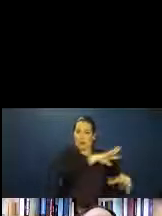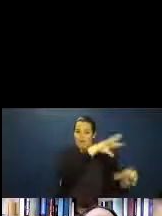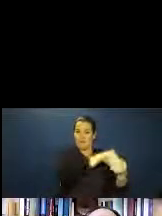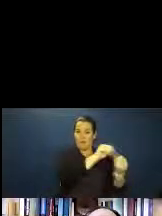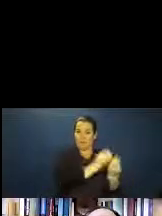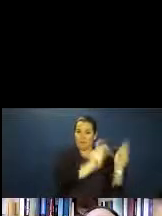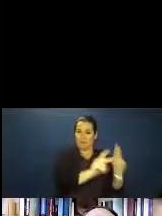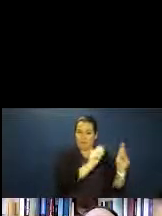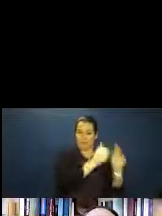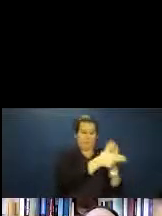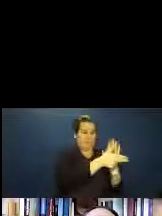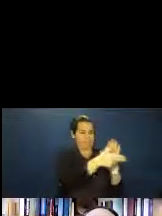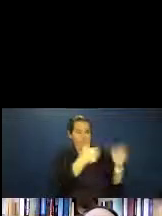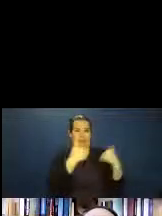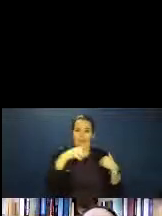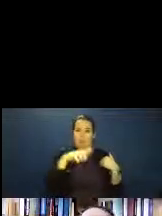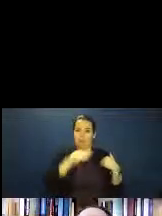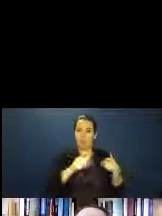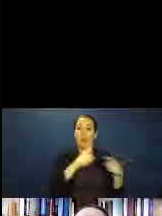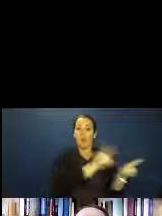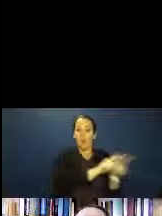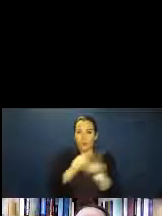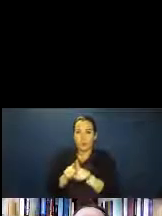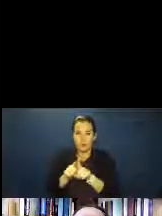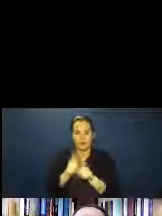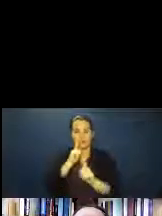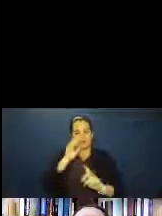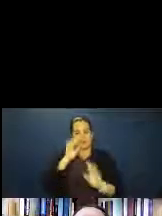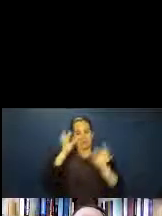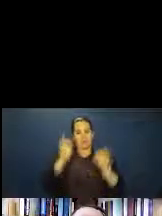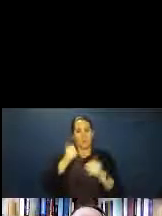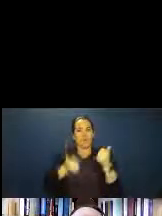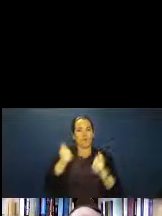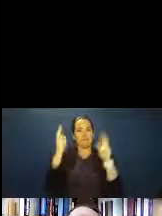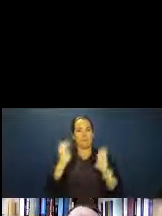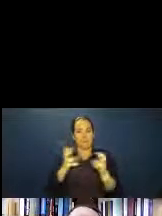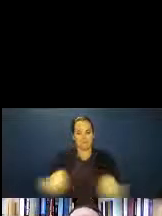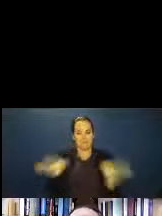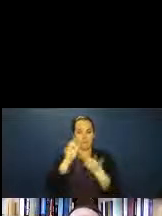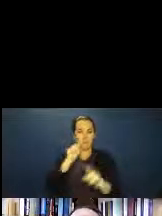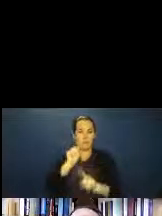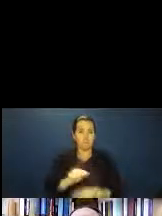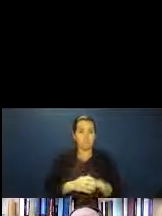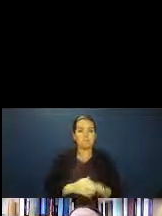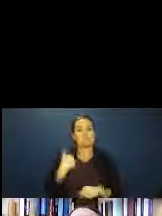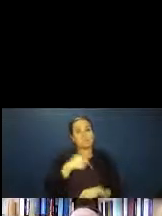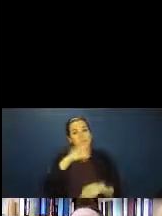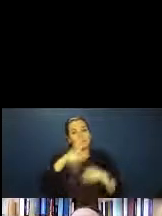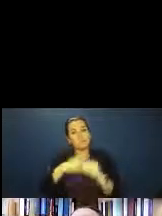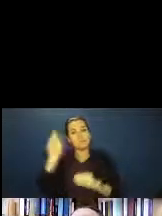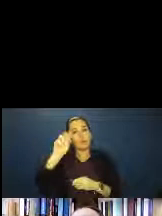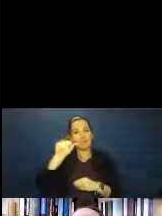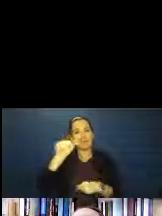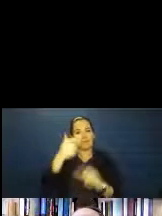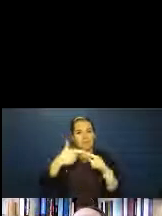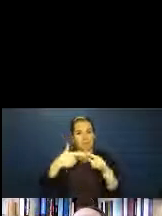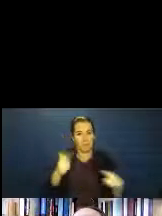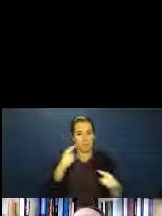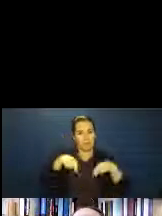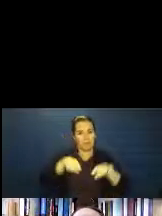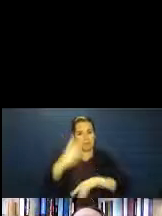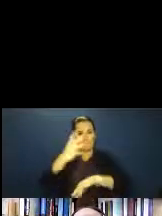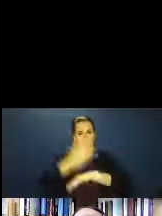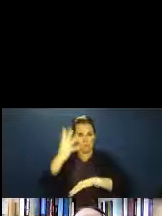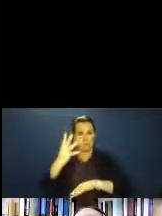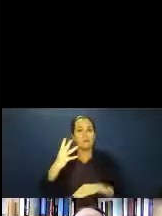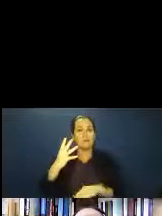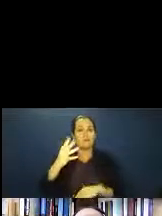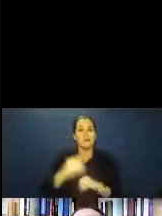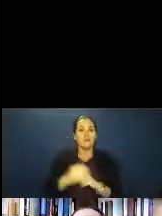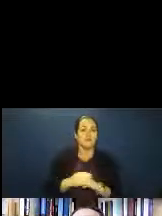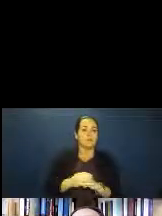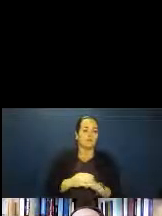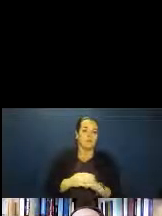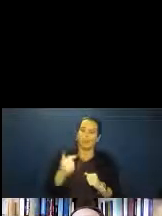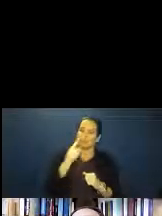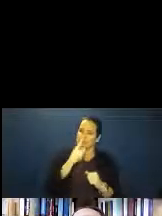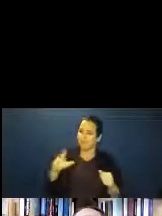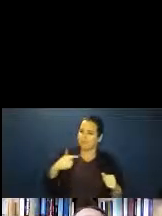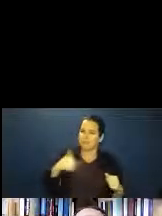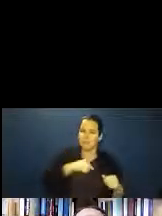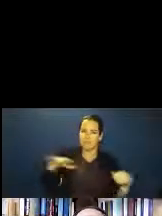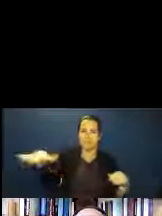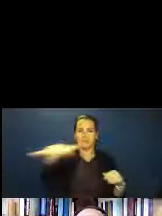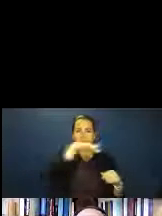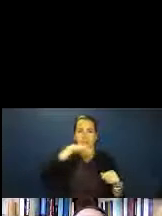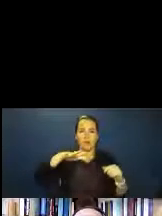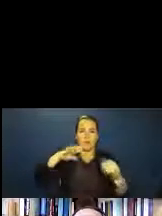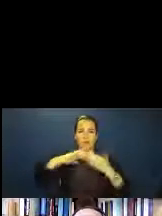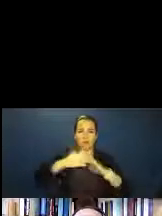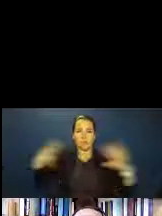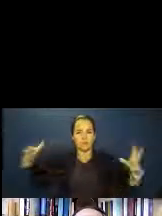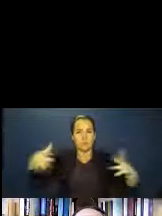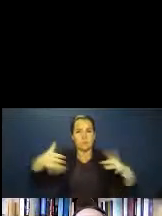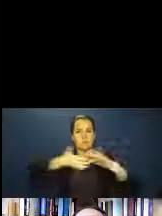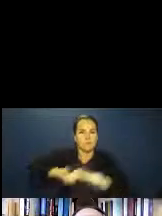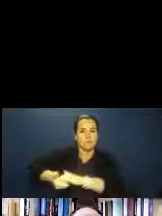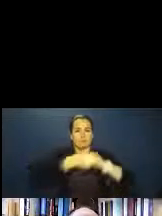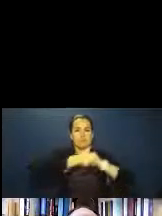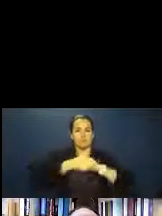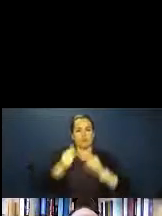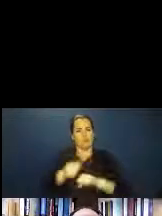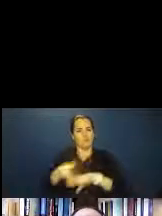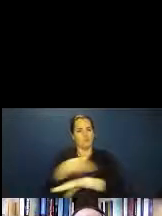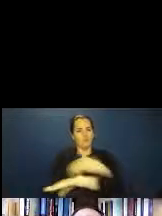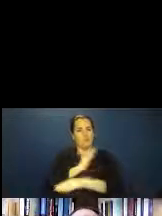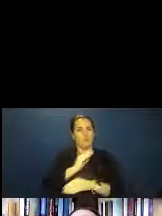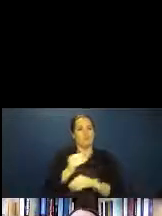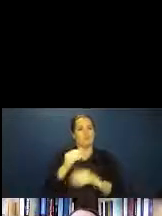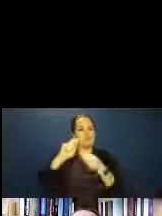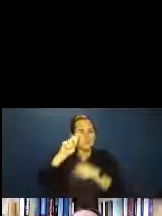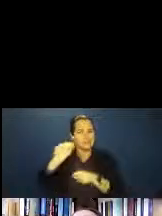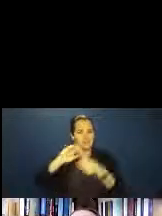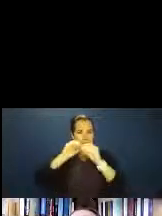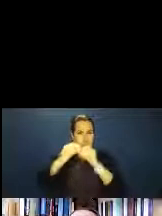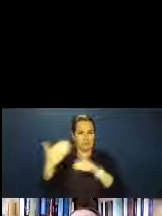in the data sources that are being measured or being collected, then, you know, it's really hard to promote the lives of people with disabilities to do research, to do policymaking advocacy if we don't have the measures of disability identifying the population alone,